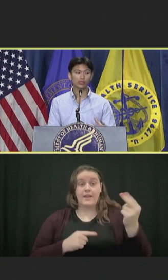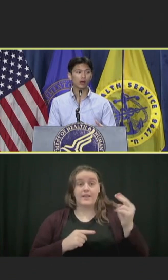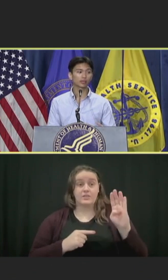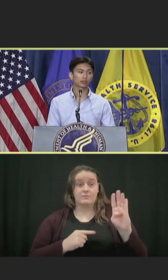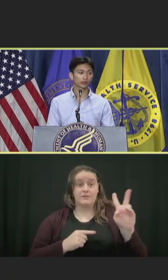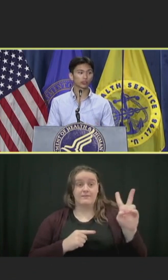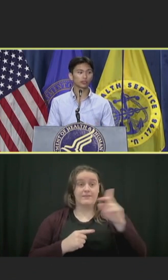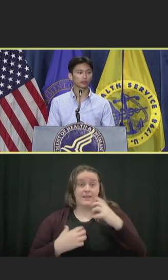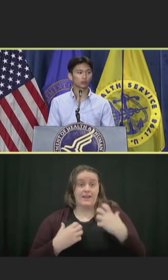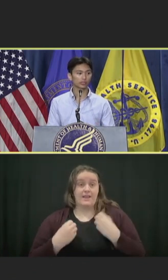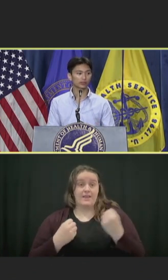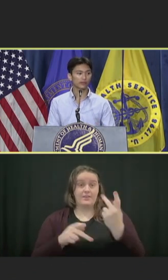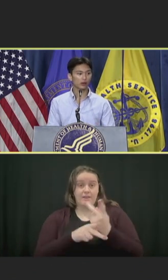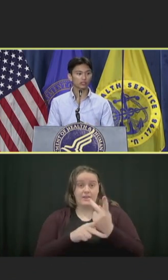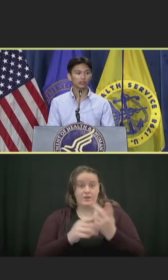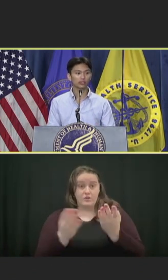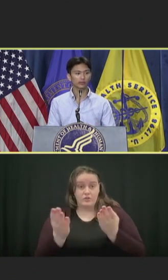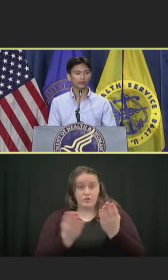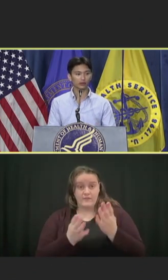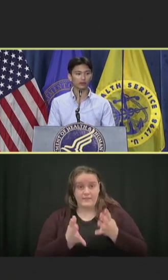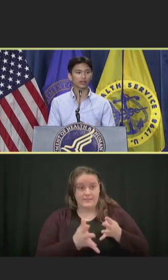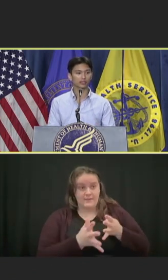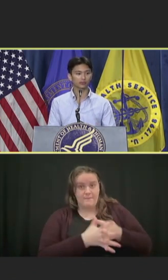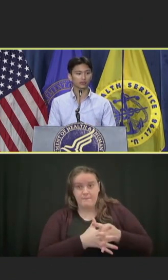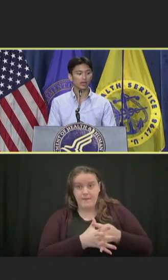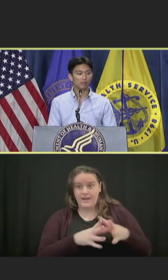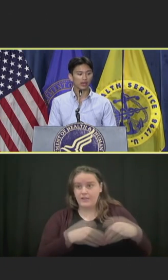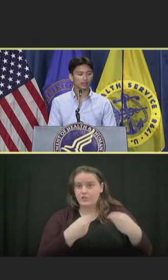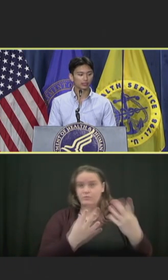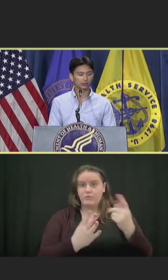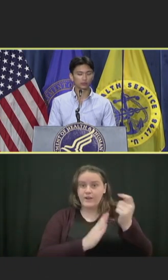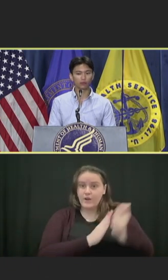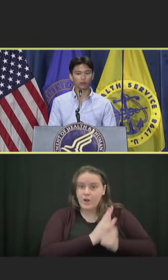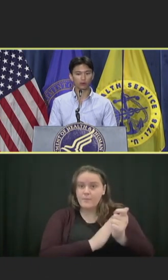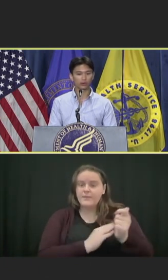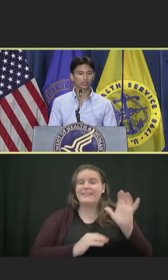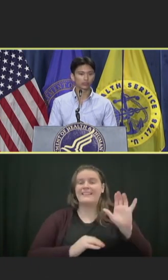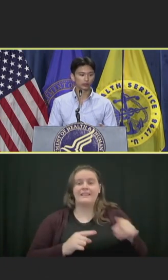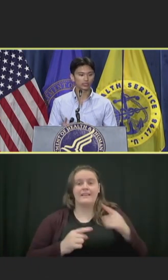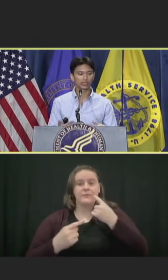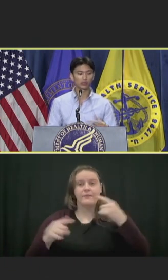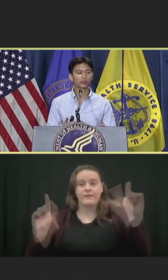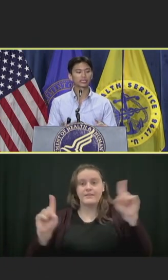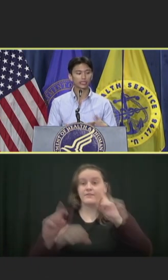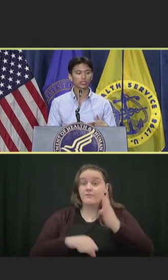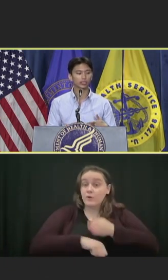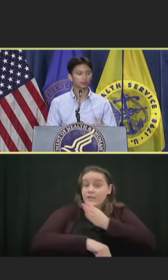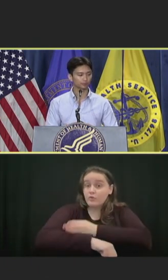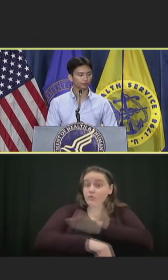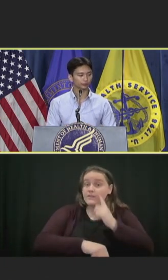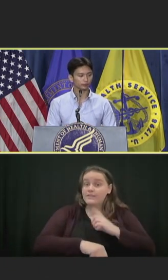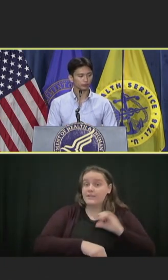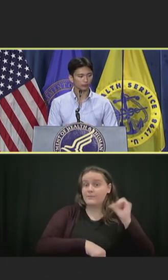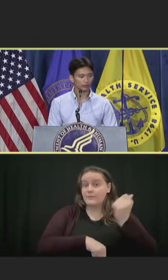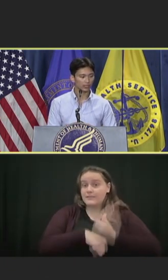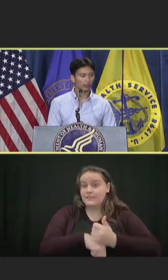opt-out screening was found to be a very effective mechanism for increasing implementation.